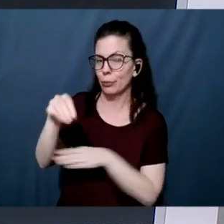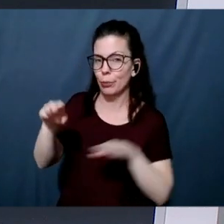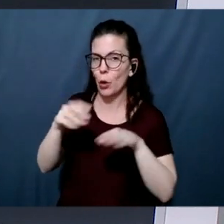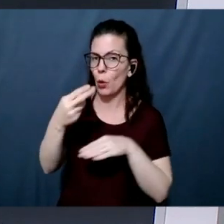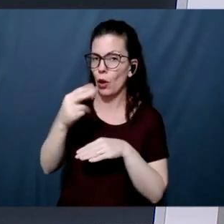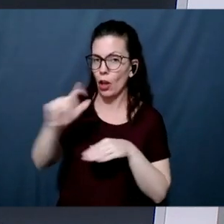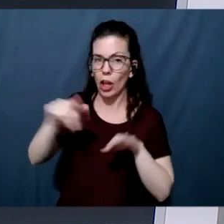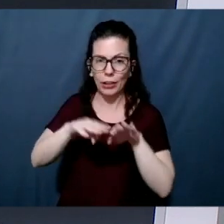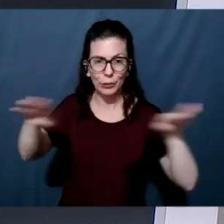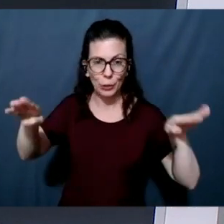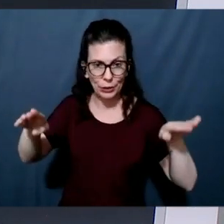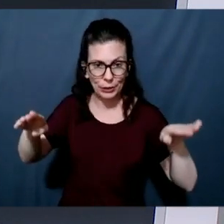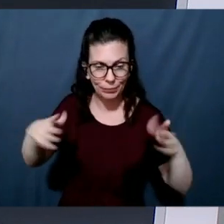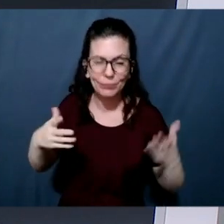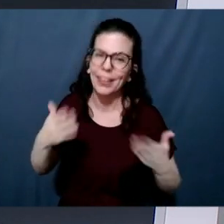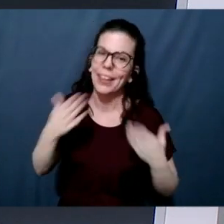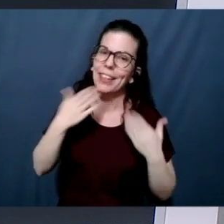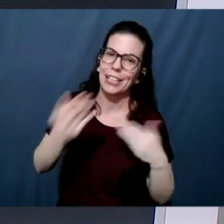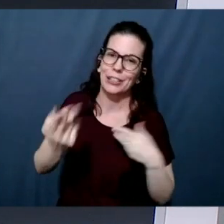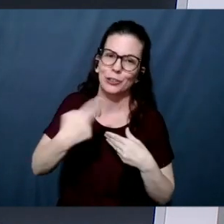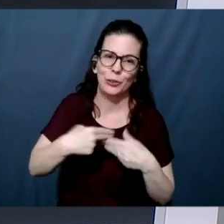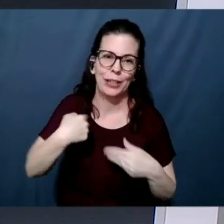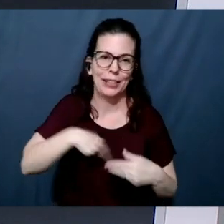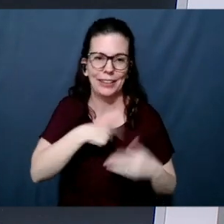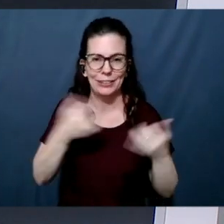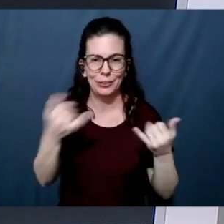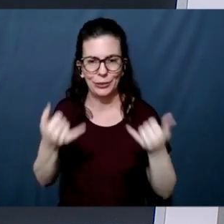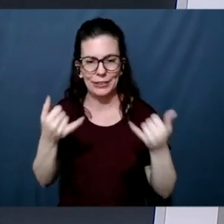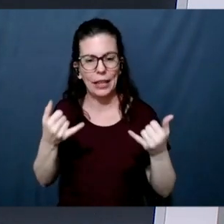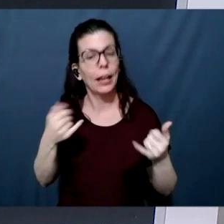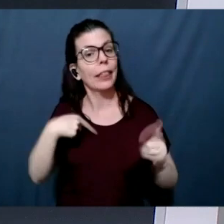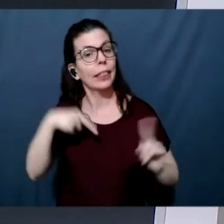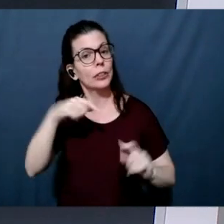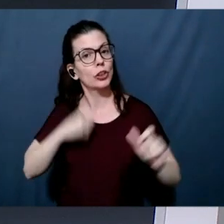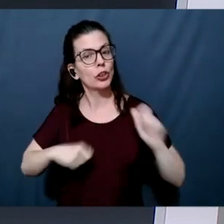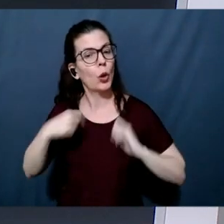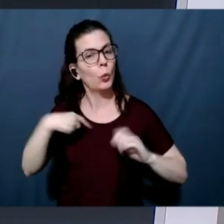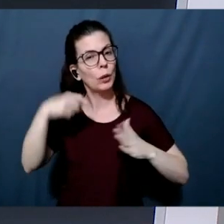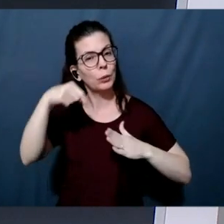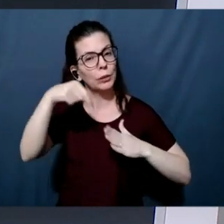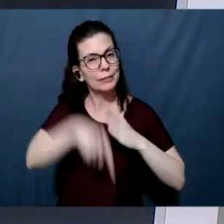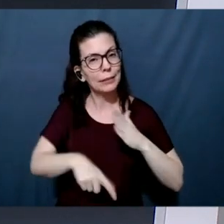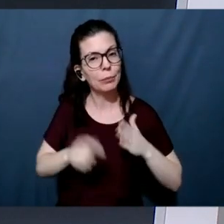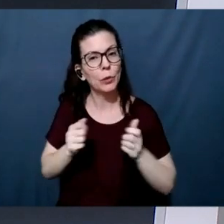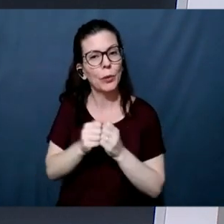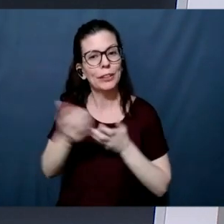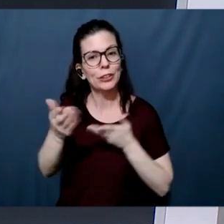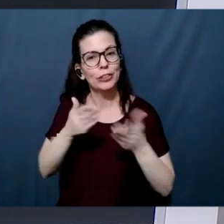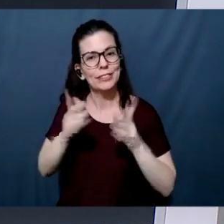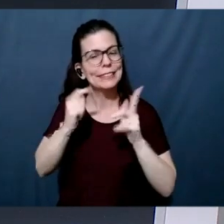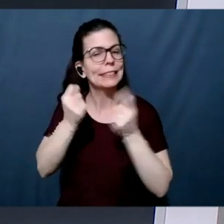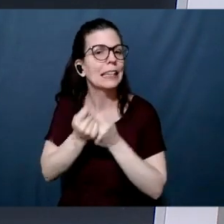Thank you for joining us today. This is the show where we dive deep with service teams to talk about what has just launched.